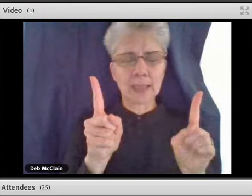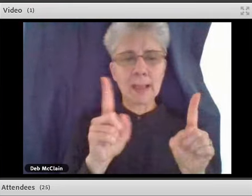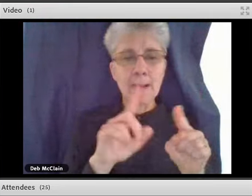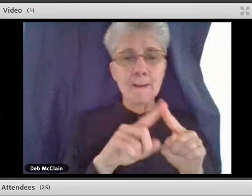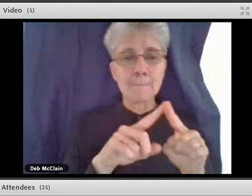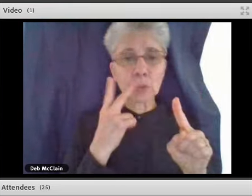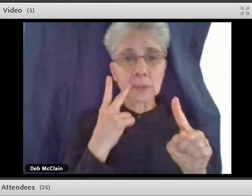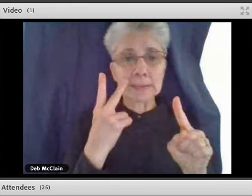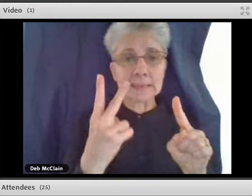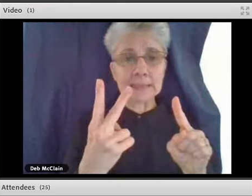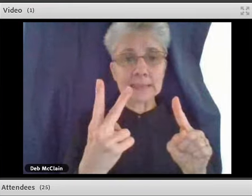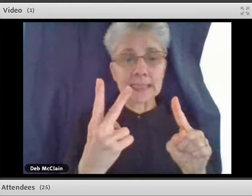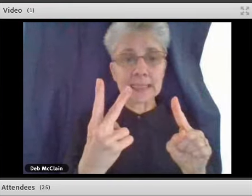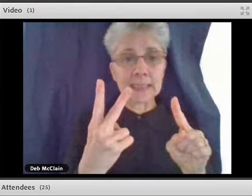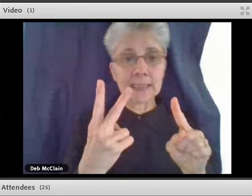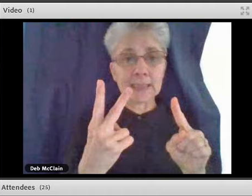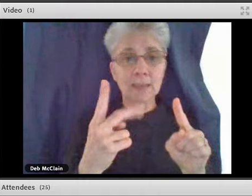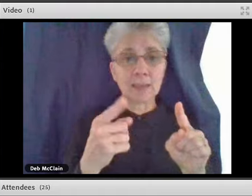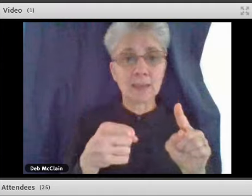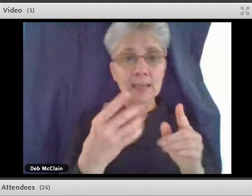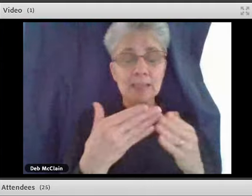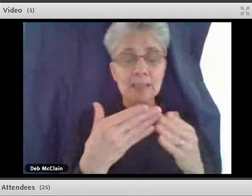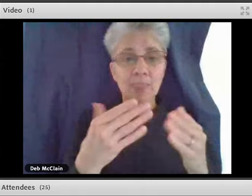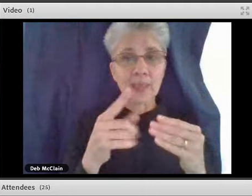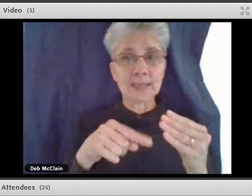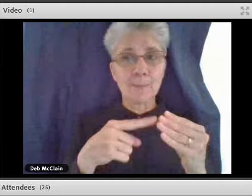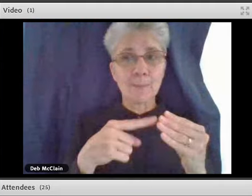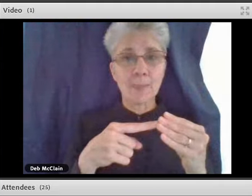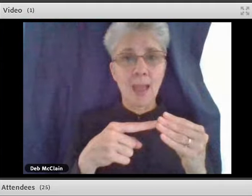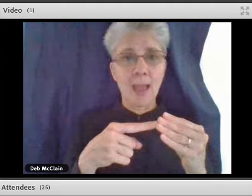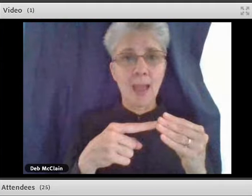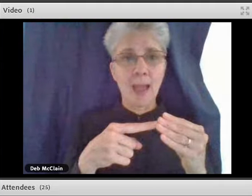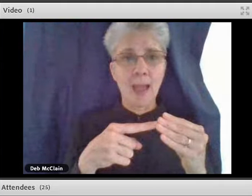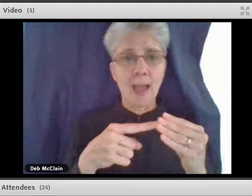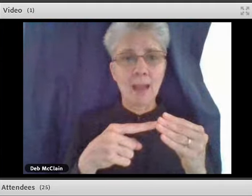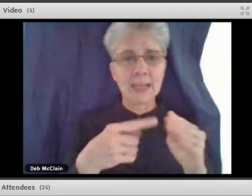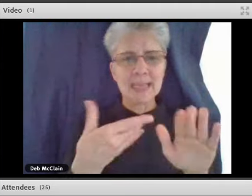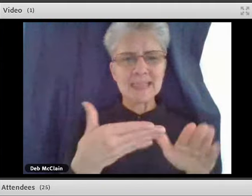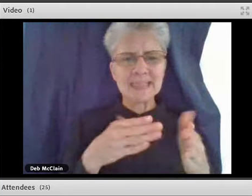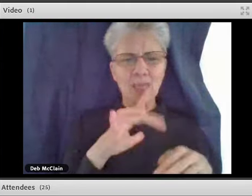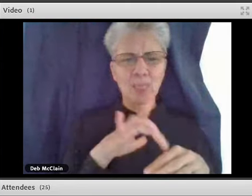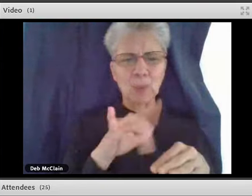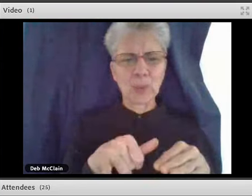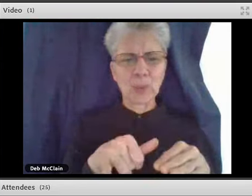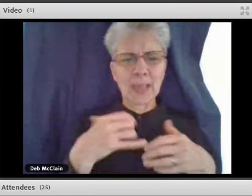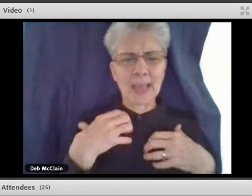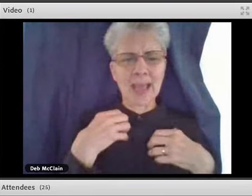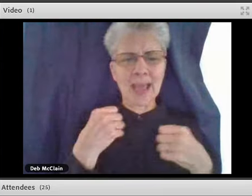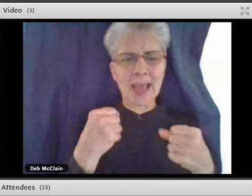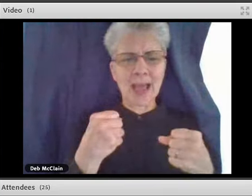Again, look at a bunch of different ones, because they all do things a little bit differently. But you can see here some of the things